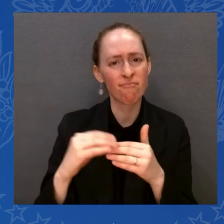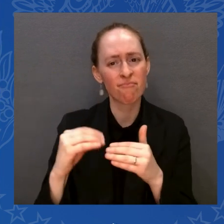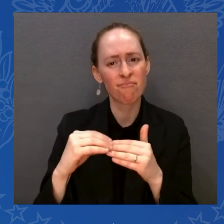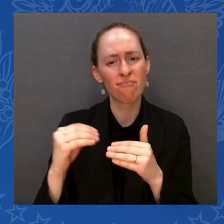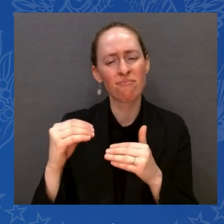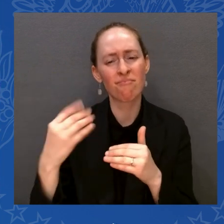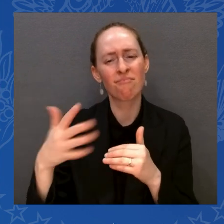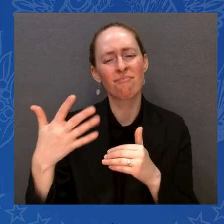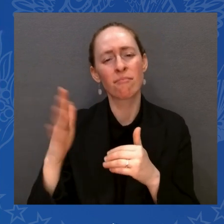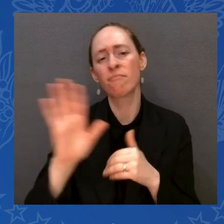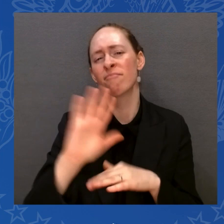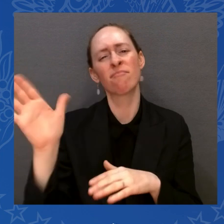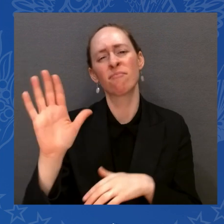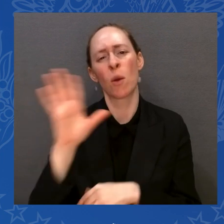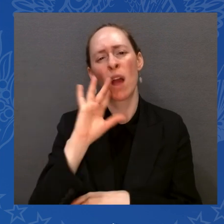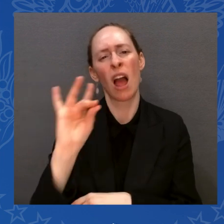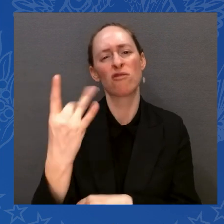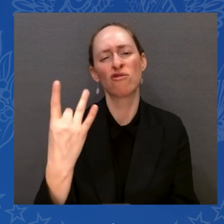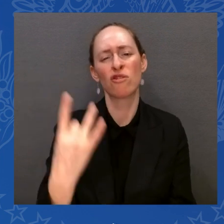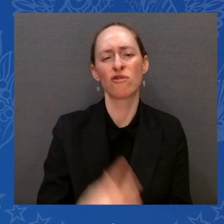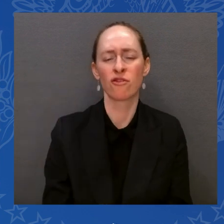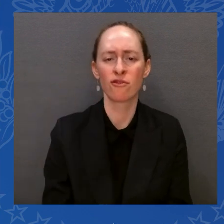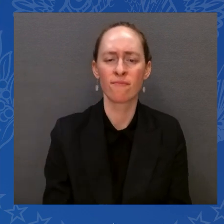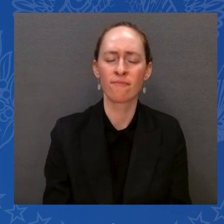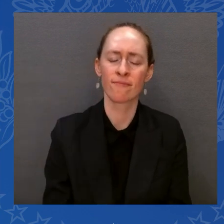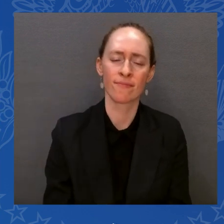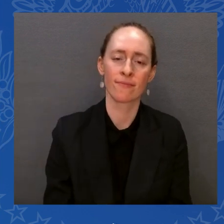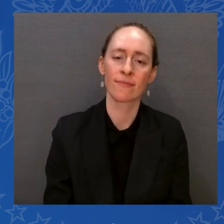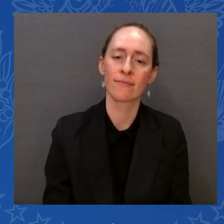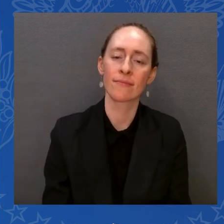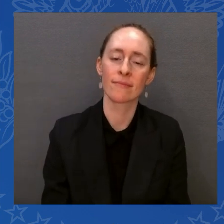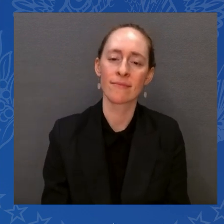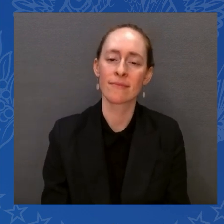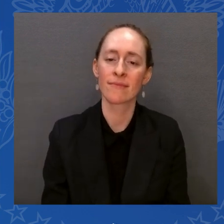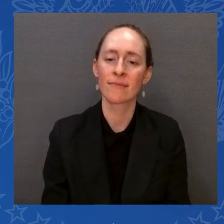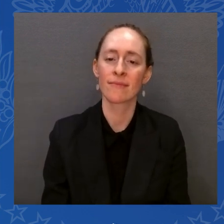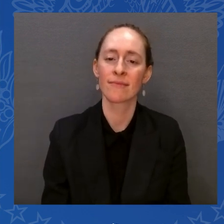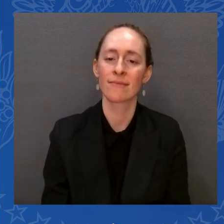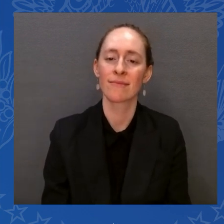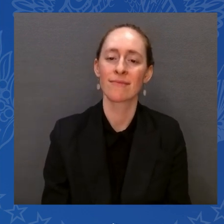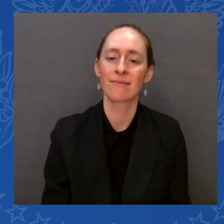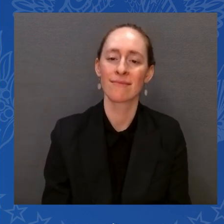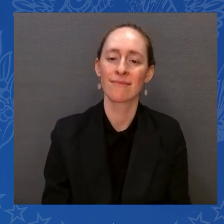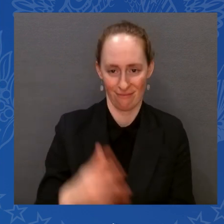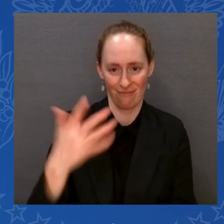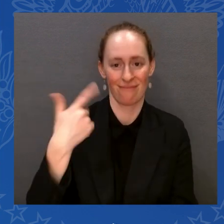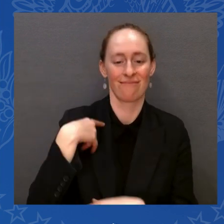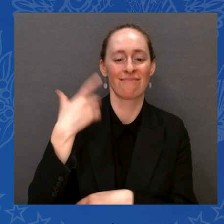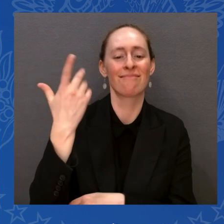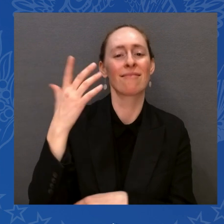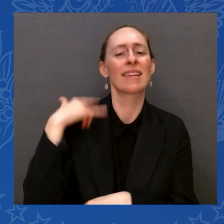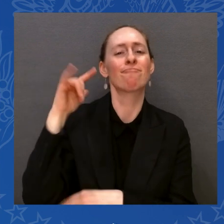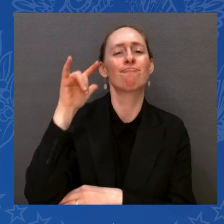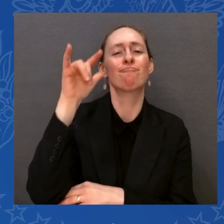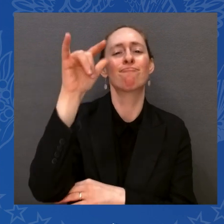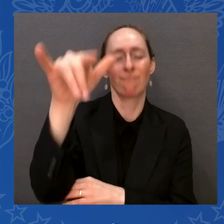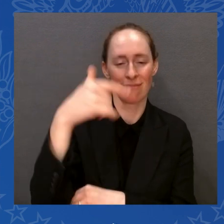I heard a commentator on the way, flying out here on Air Force One -- the television was on -- talking about little things, like junk fees.